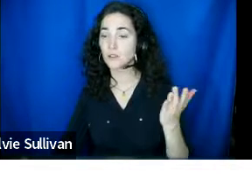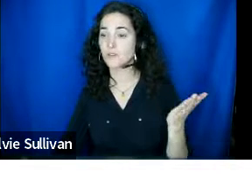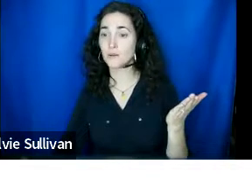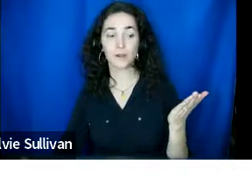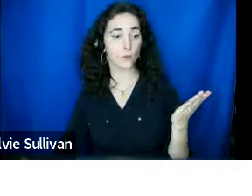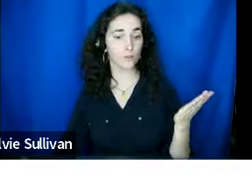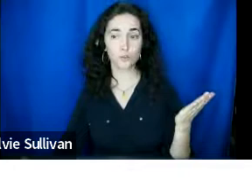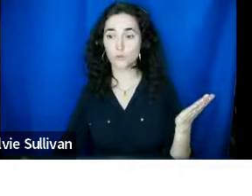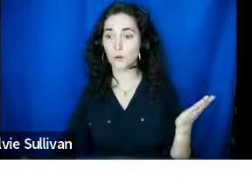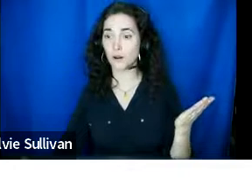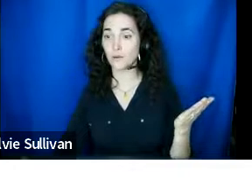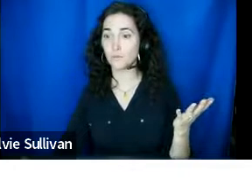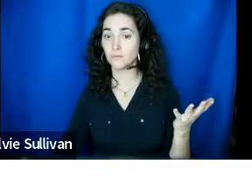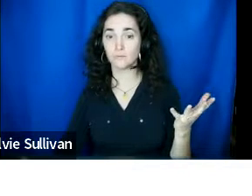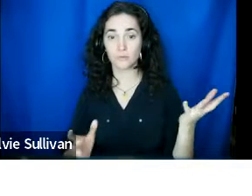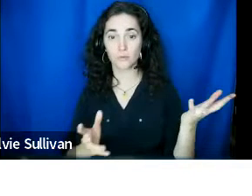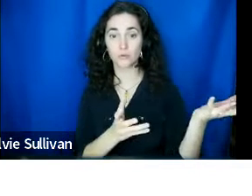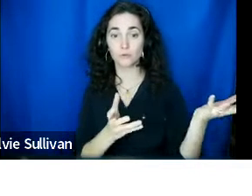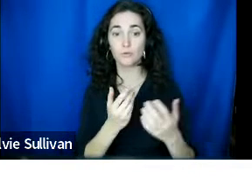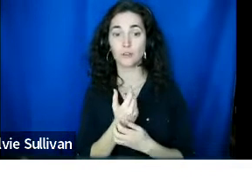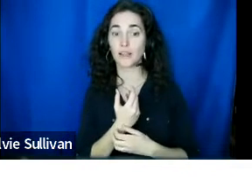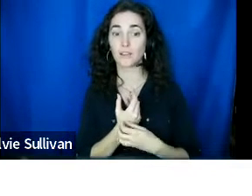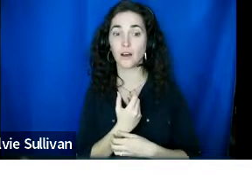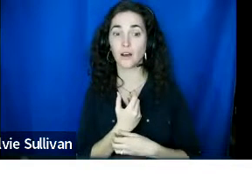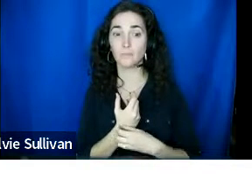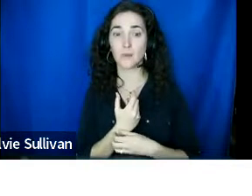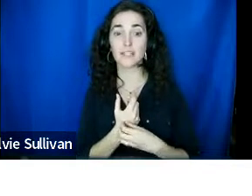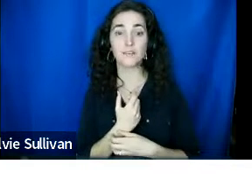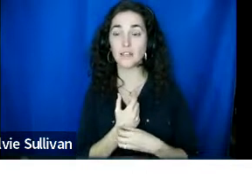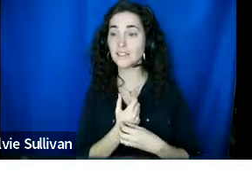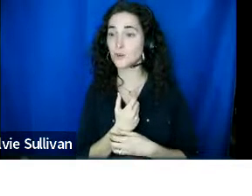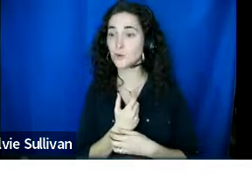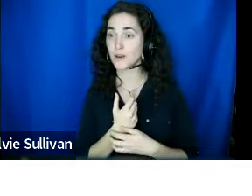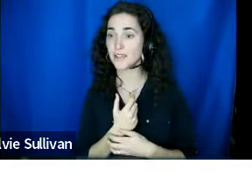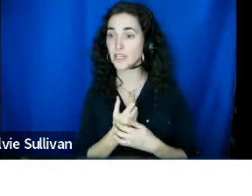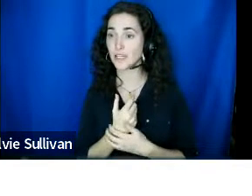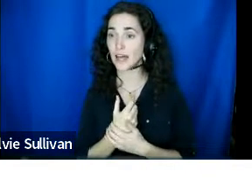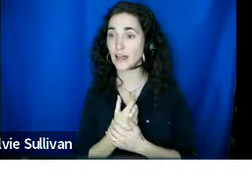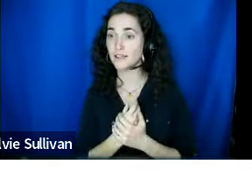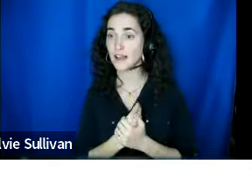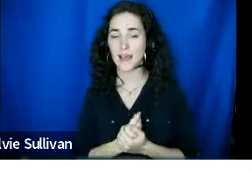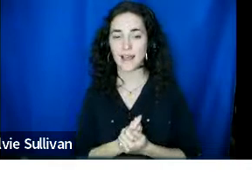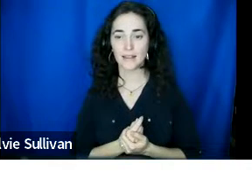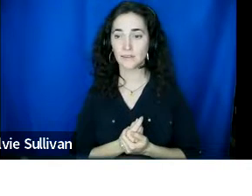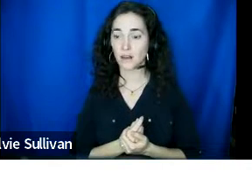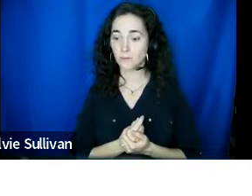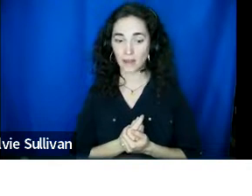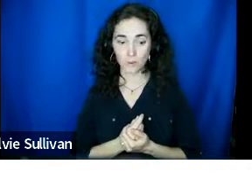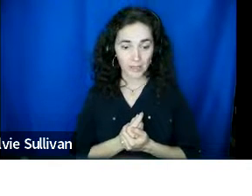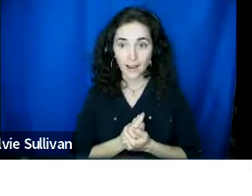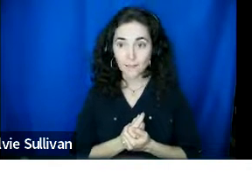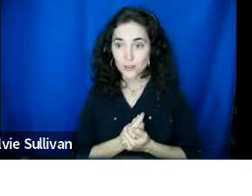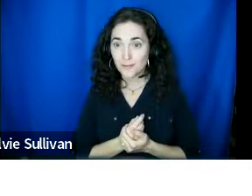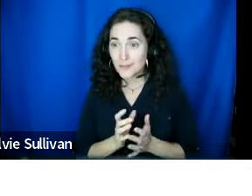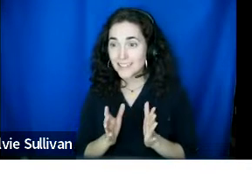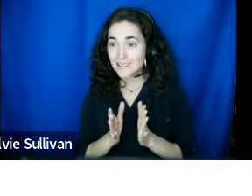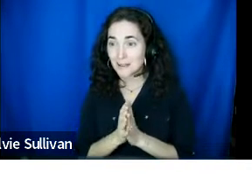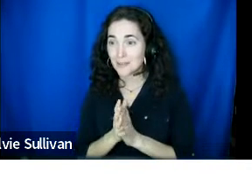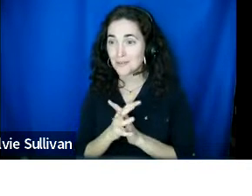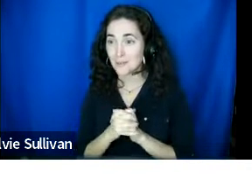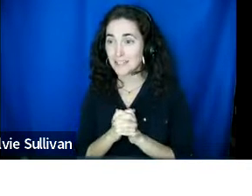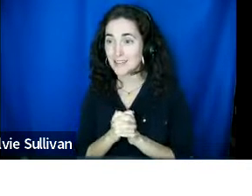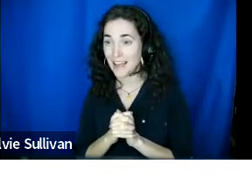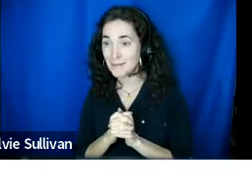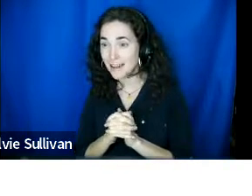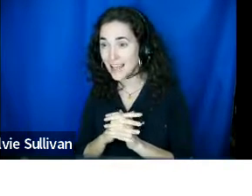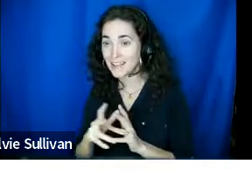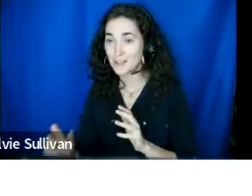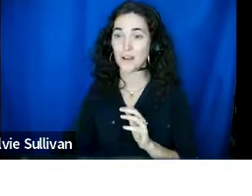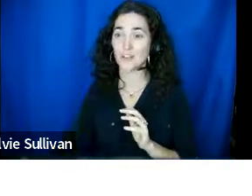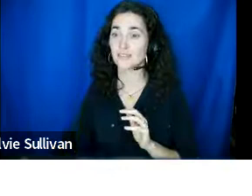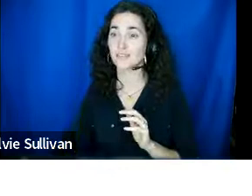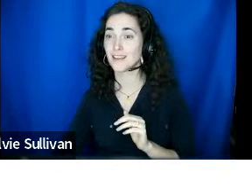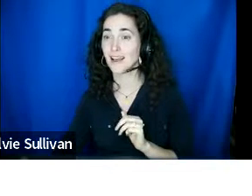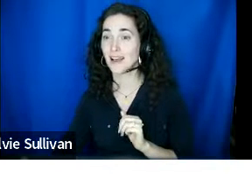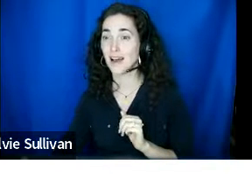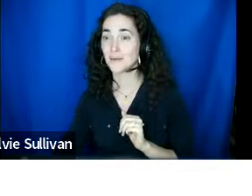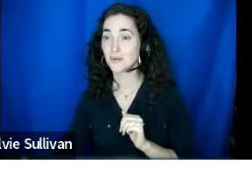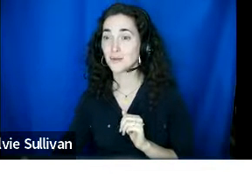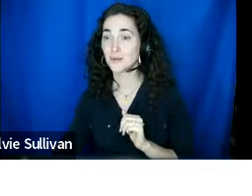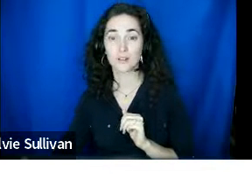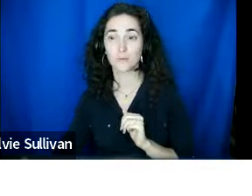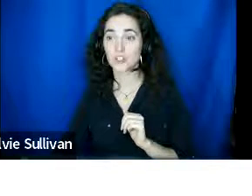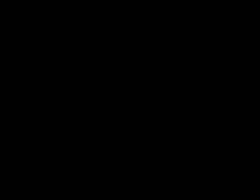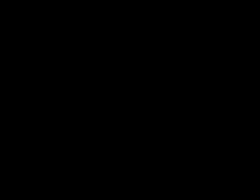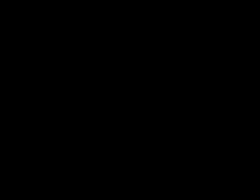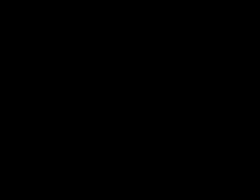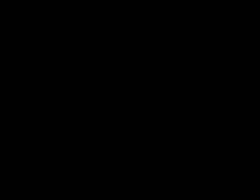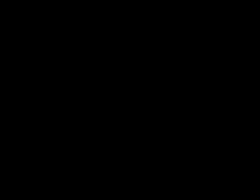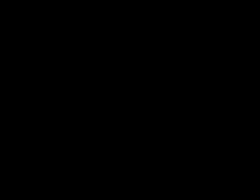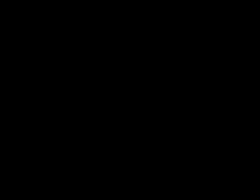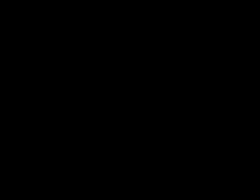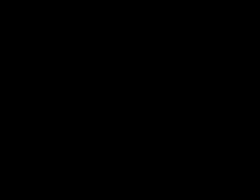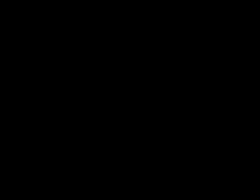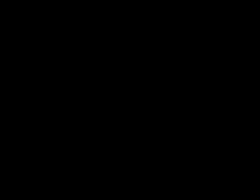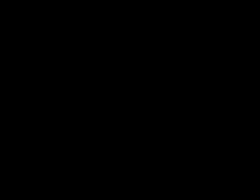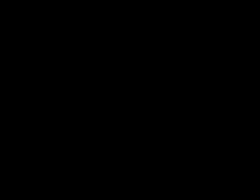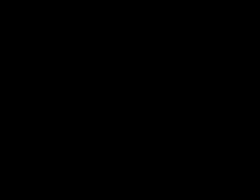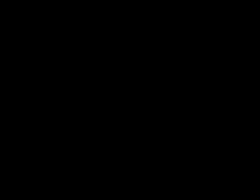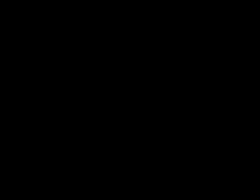So if anybody wants to to look at, maybe save these if you're interested in the class, and we have just a few minutes about 3-4 minutes, if anybody has questions. I'm going to stop sharing, if anybody has comments or